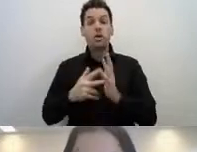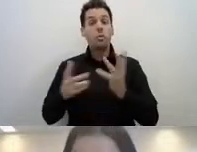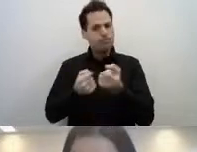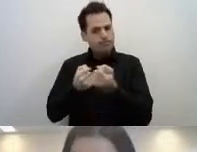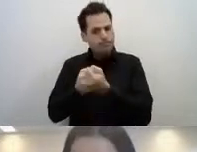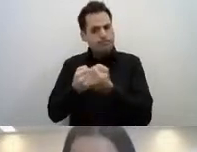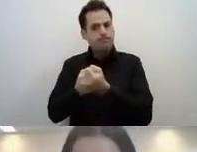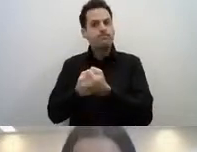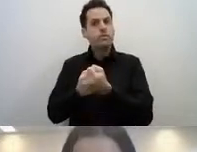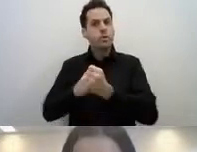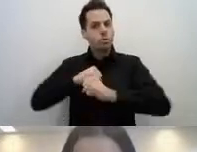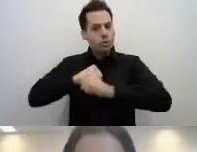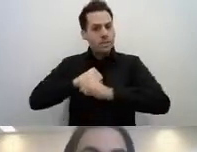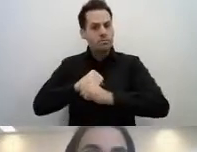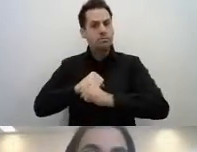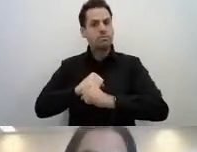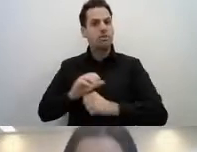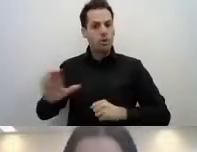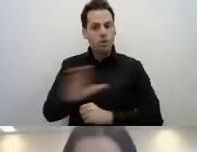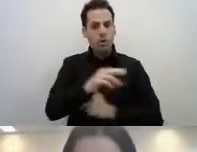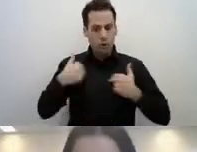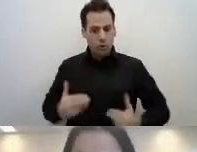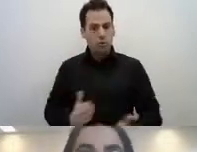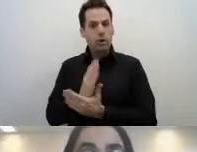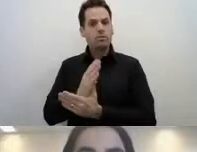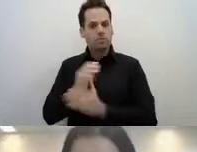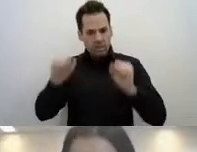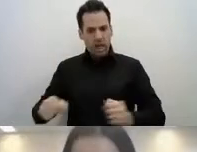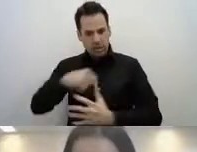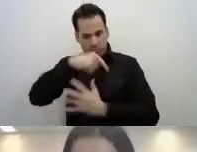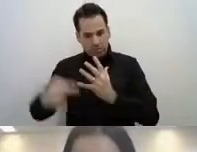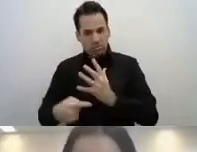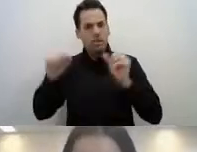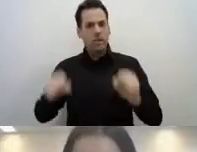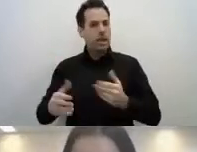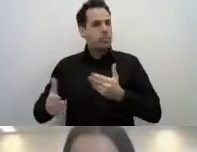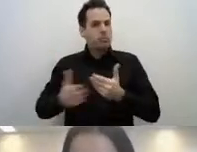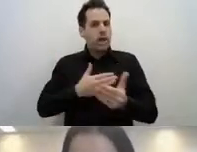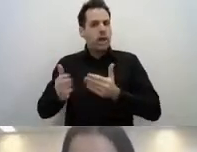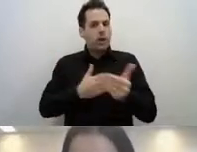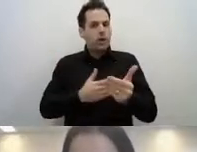enjoyment of all human rights and fundamental freedoms by all persons with disabilities as a way